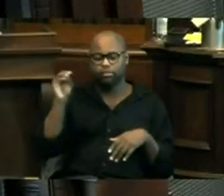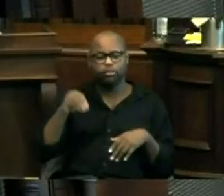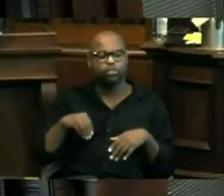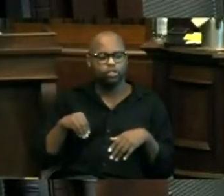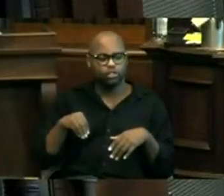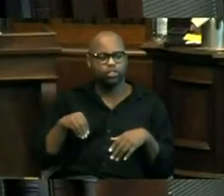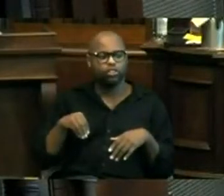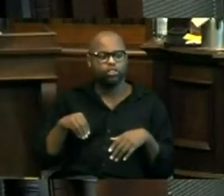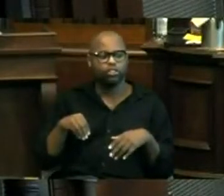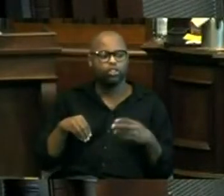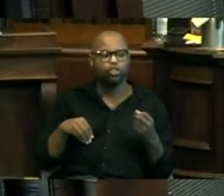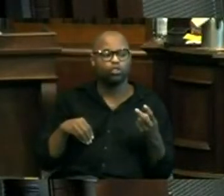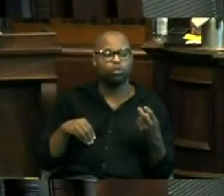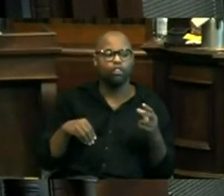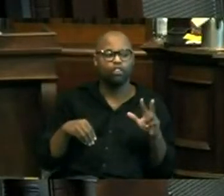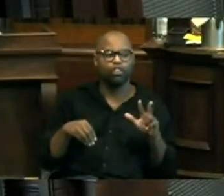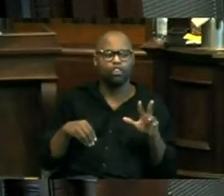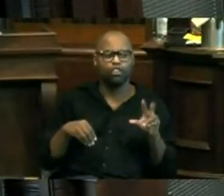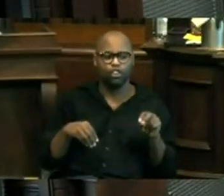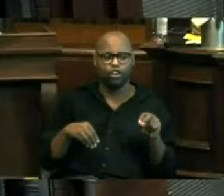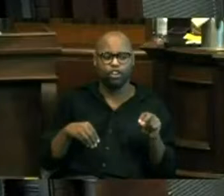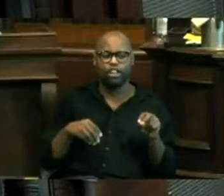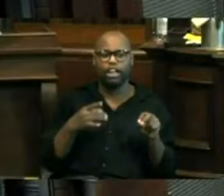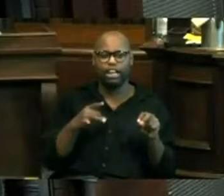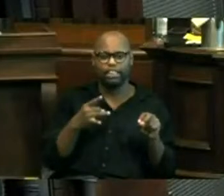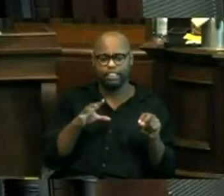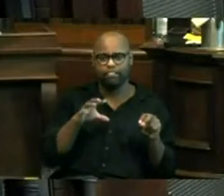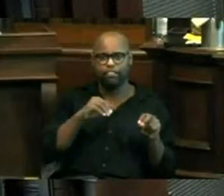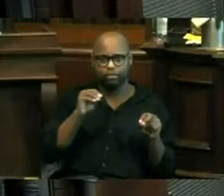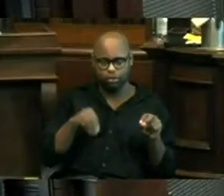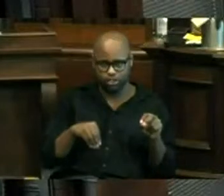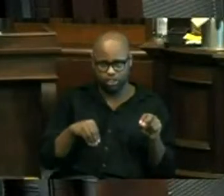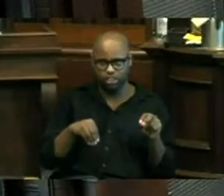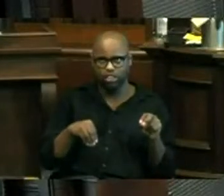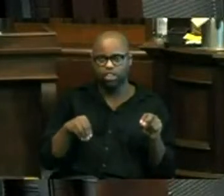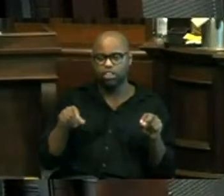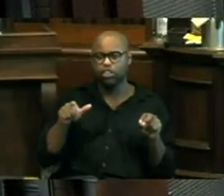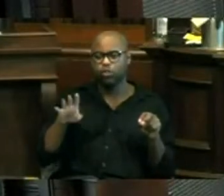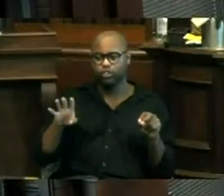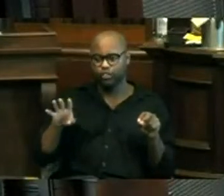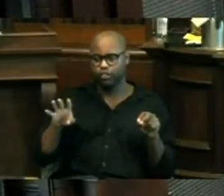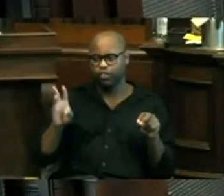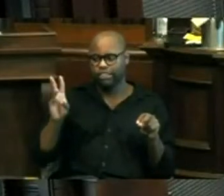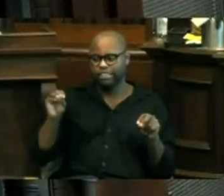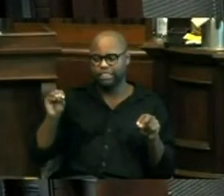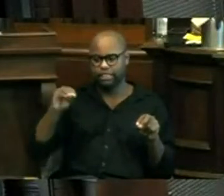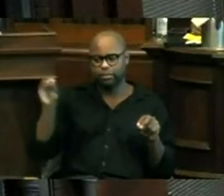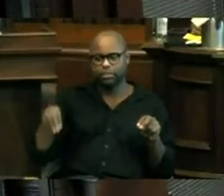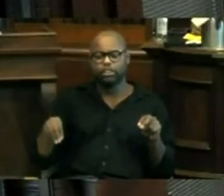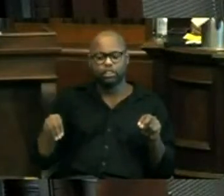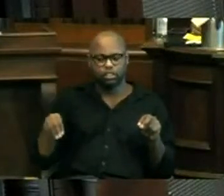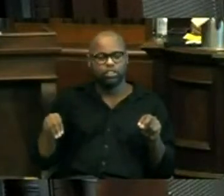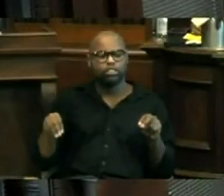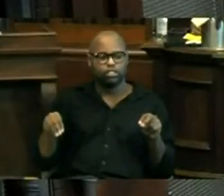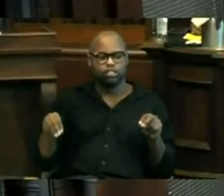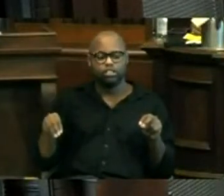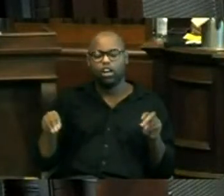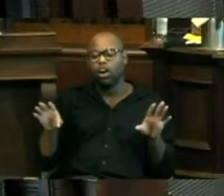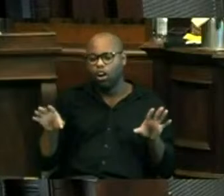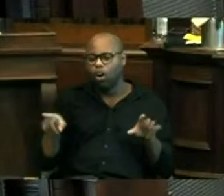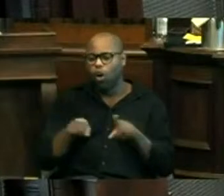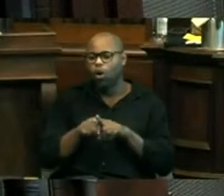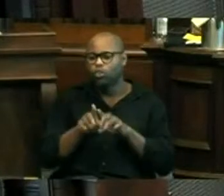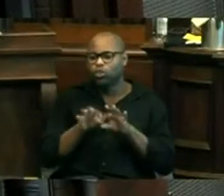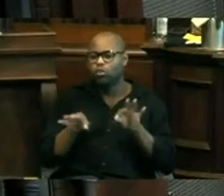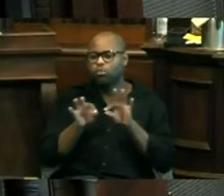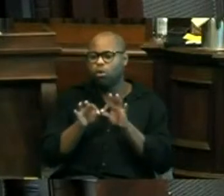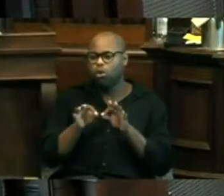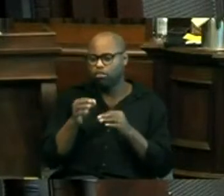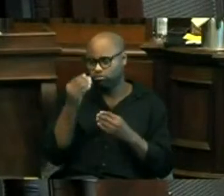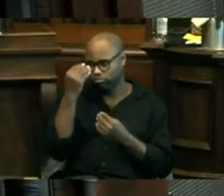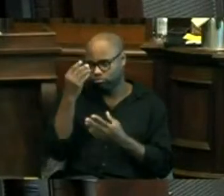affordable below 60. They are 12